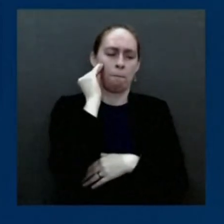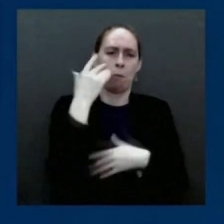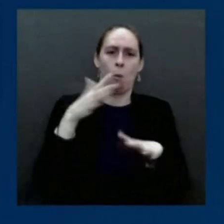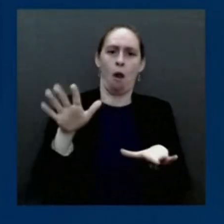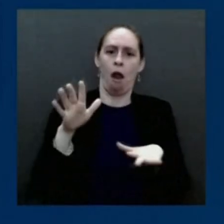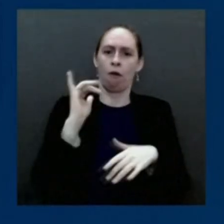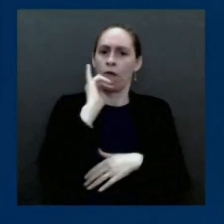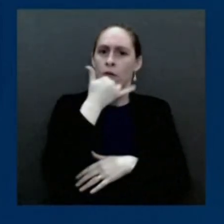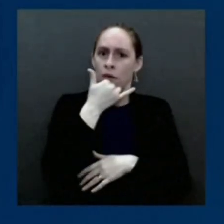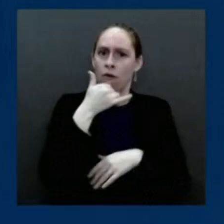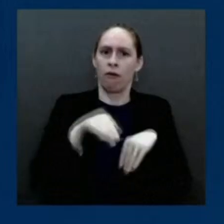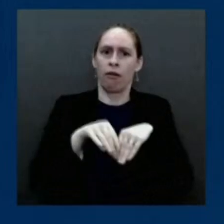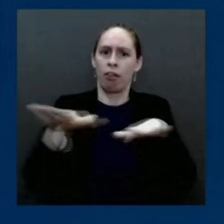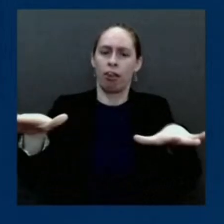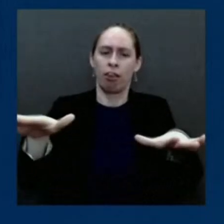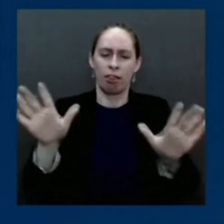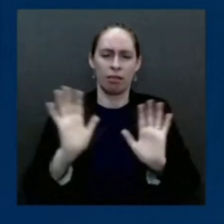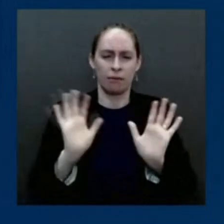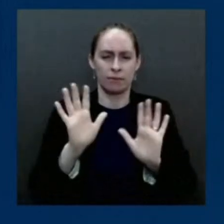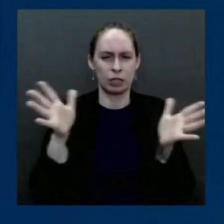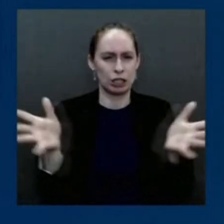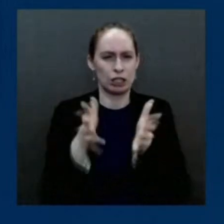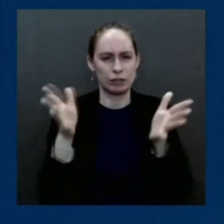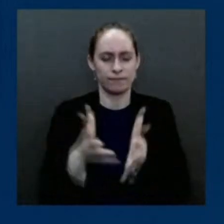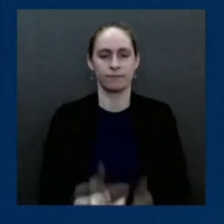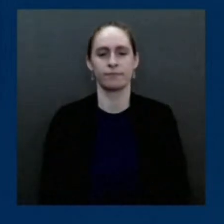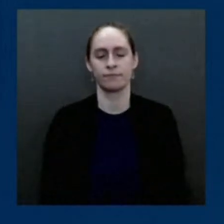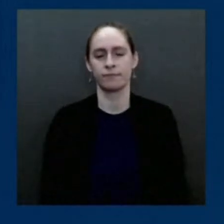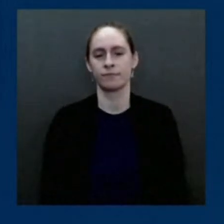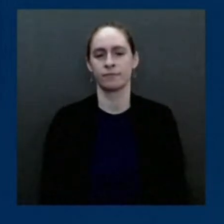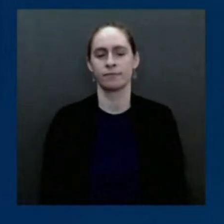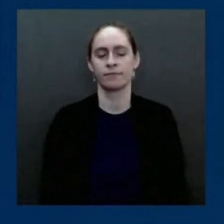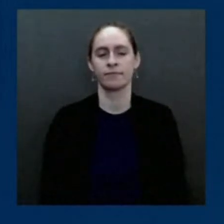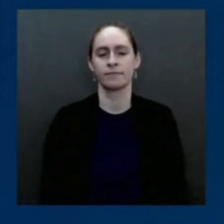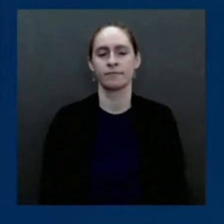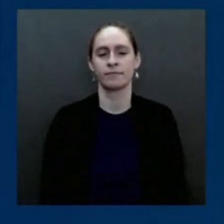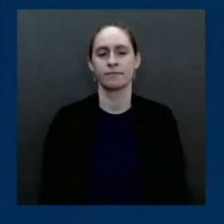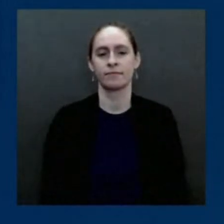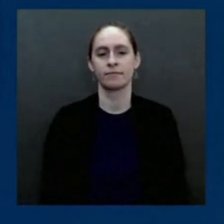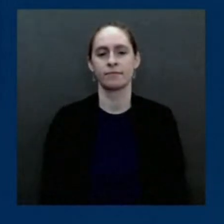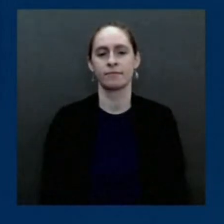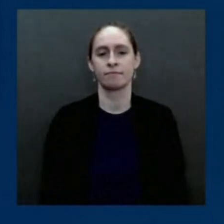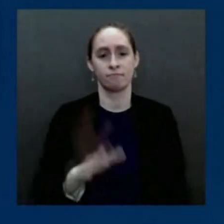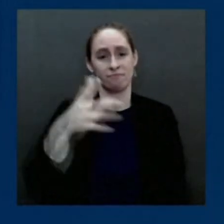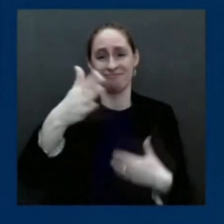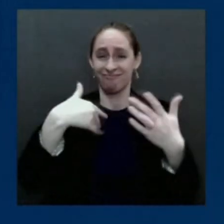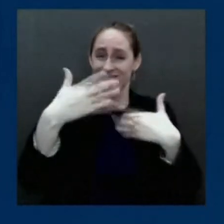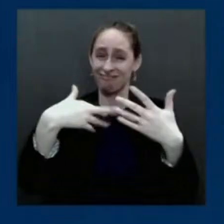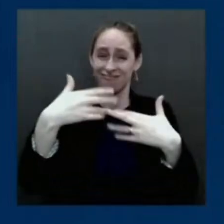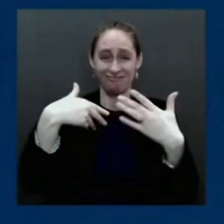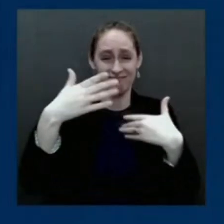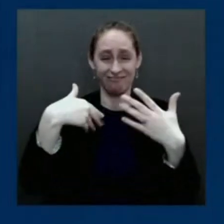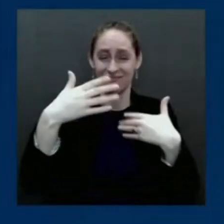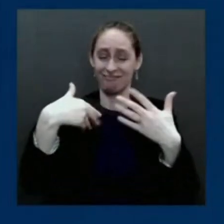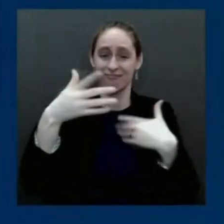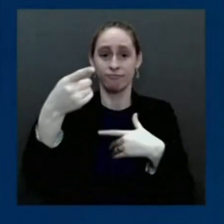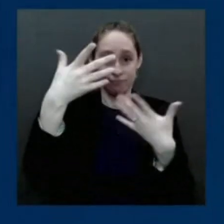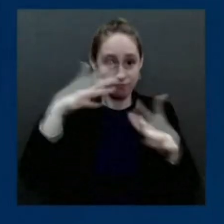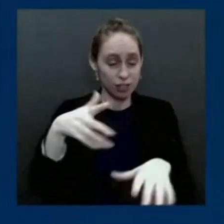IF YOU ARE INFECTED WITH SARS COVID 2 REGARDLESS OF YOUR VACCINATION STATUS YOU SHOULD